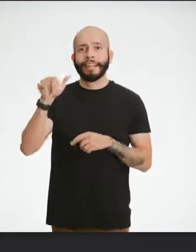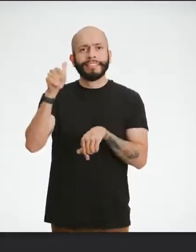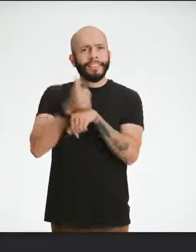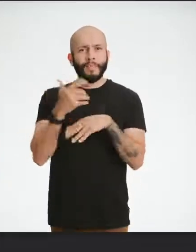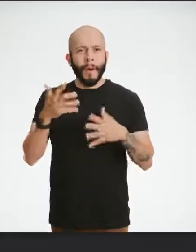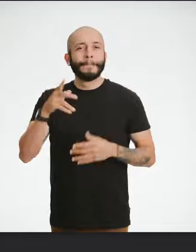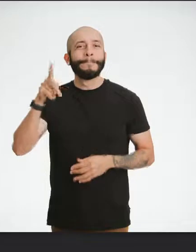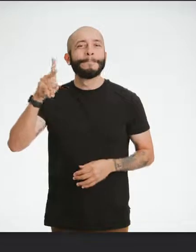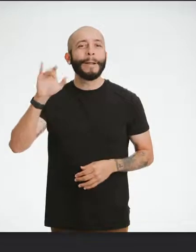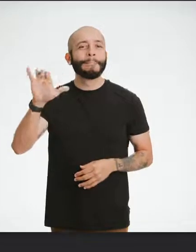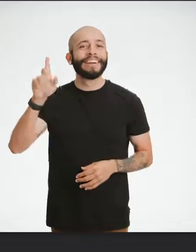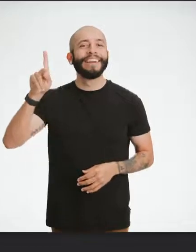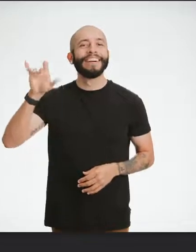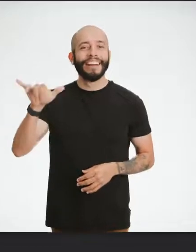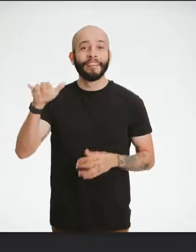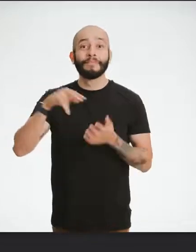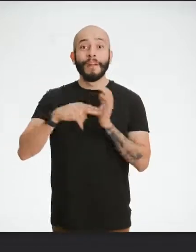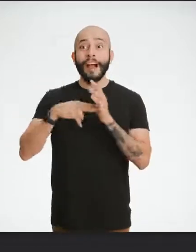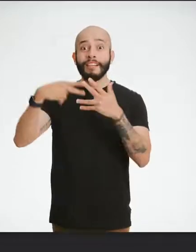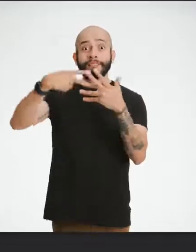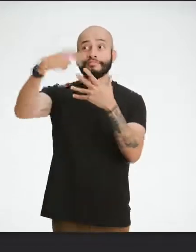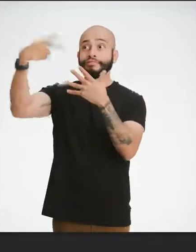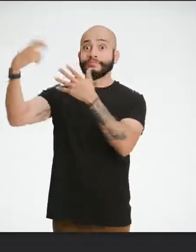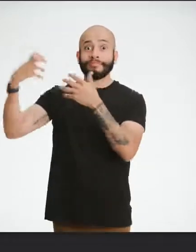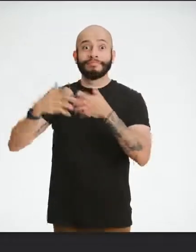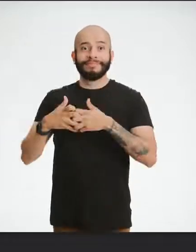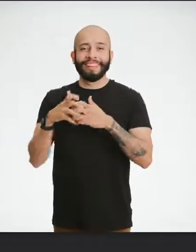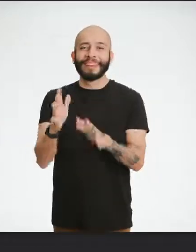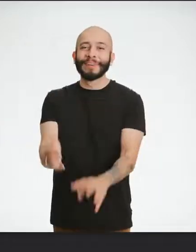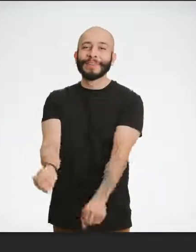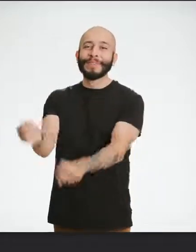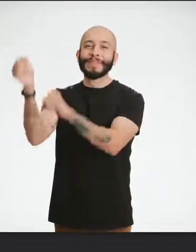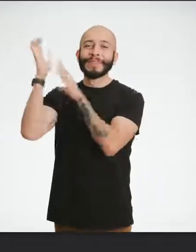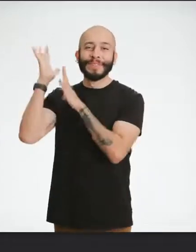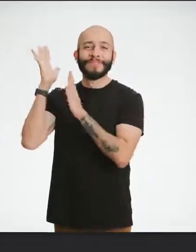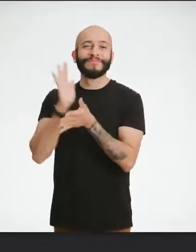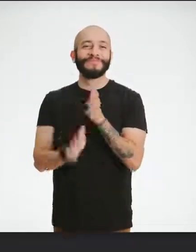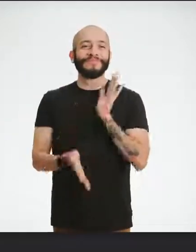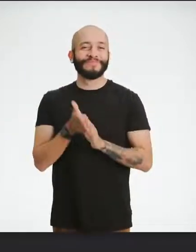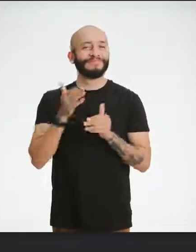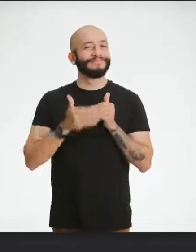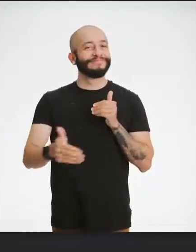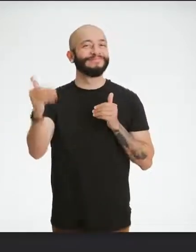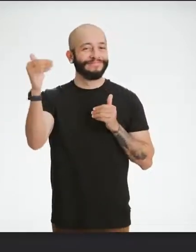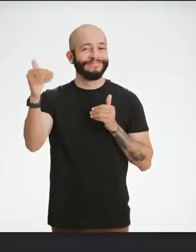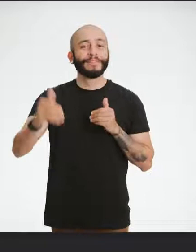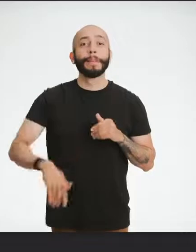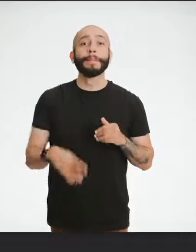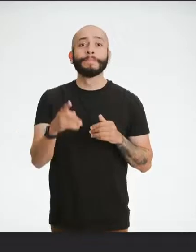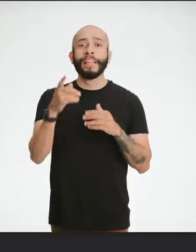Passkeys are based on public key cryptography, which makes credential leaks from servers a thing of the past.